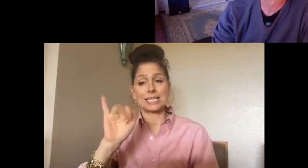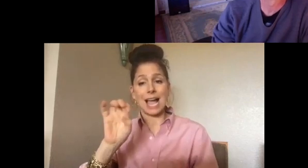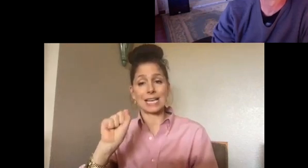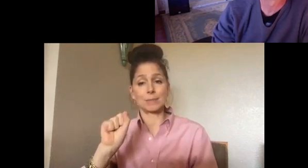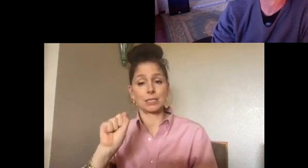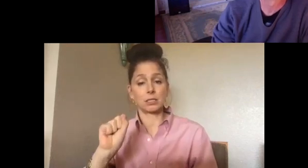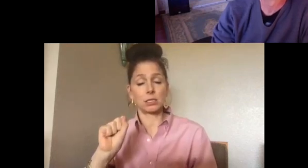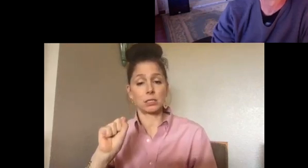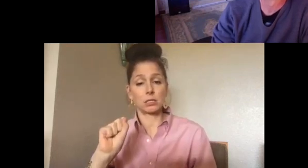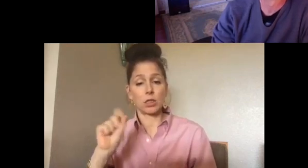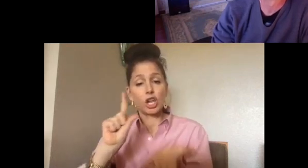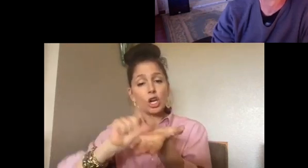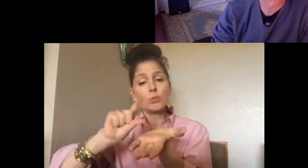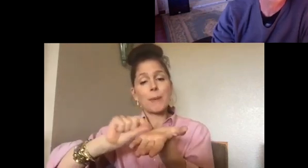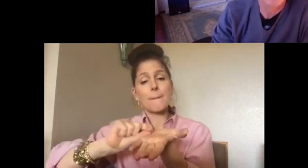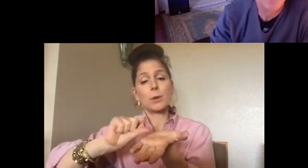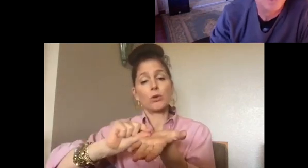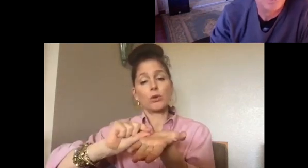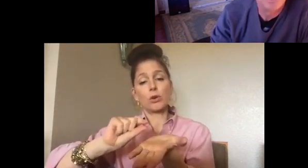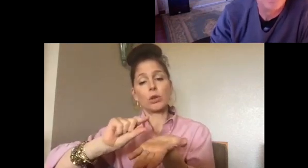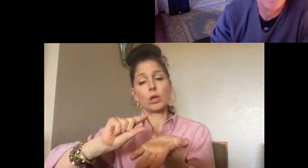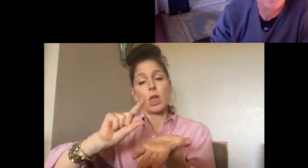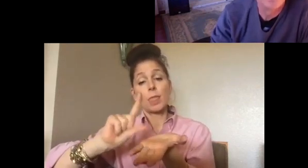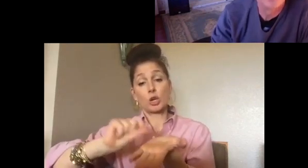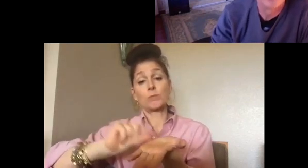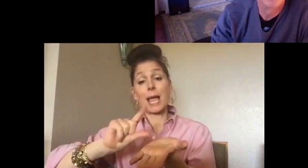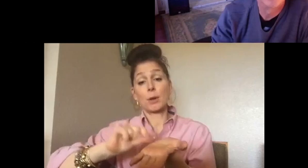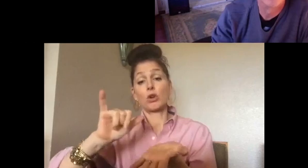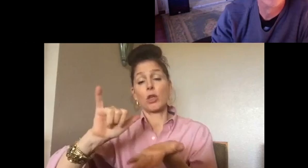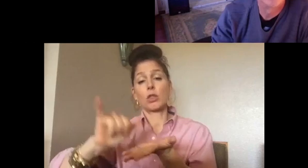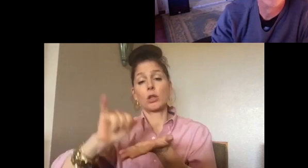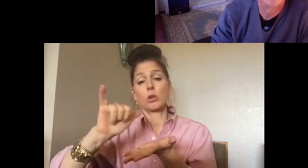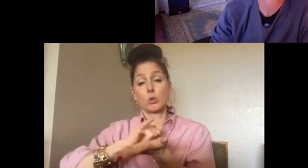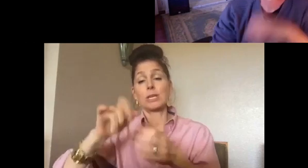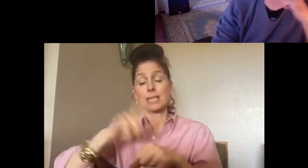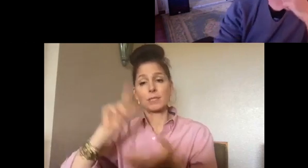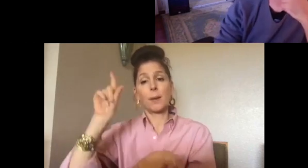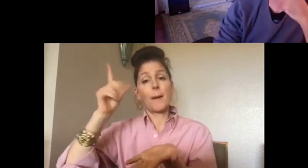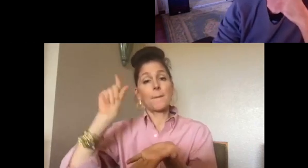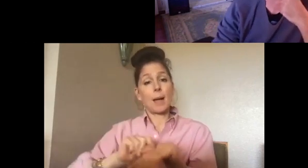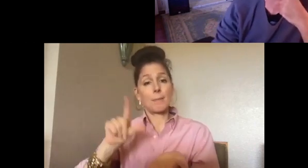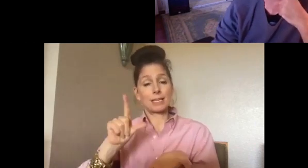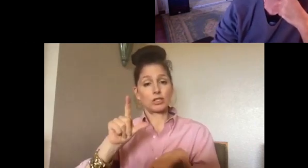the newspaper, the newspaper the New York Times, published it, published